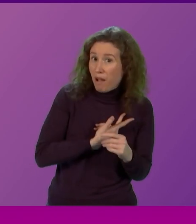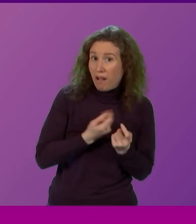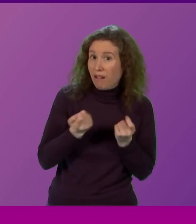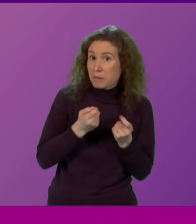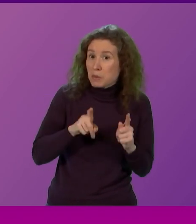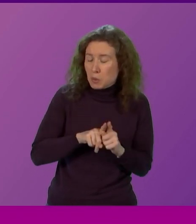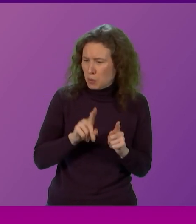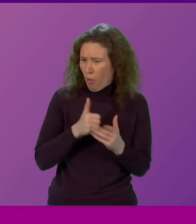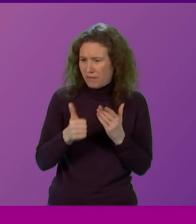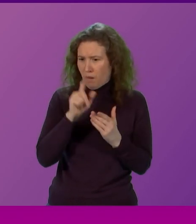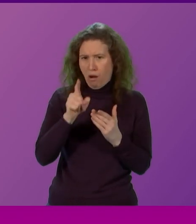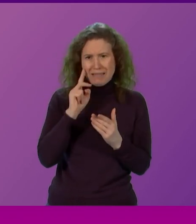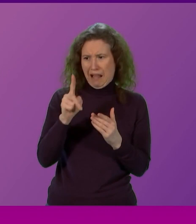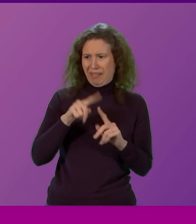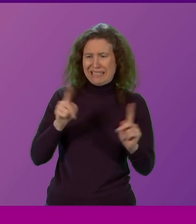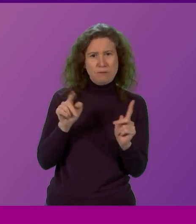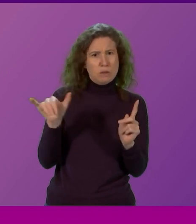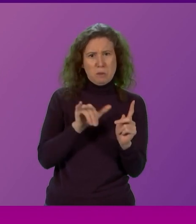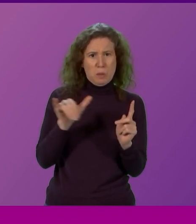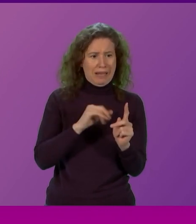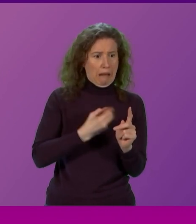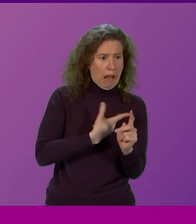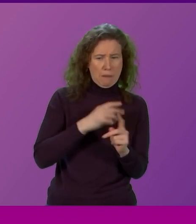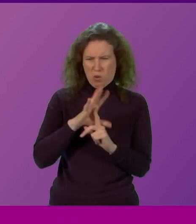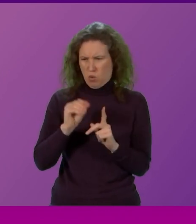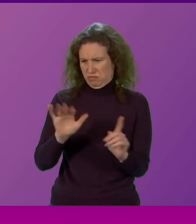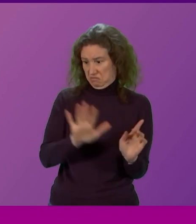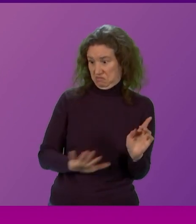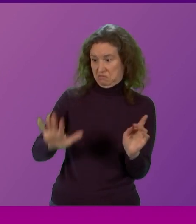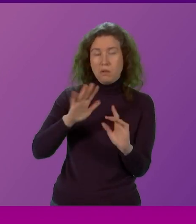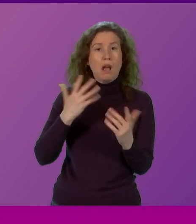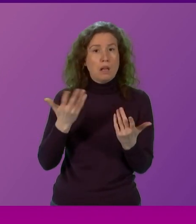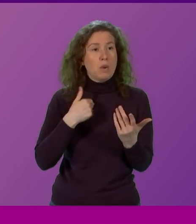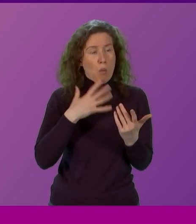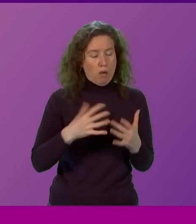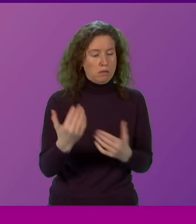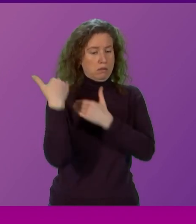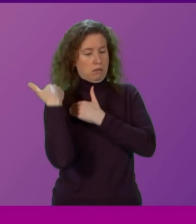indistinguishable from Tory Governments—and be in charge of our own affairs and destiny,